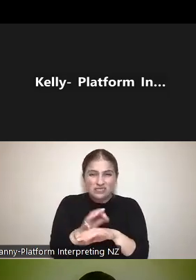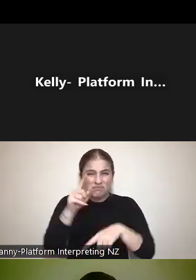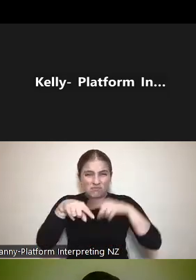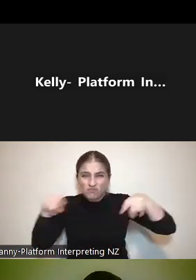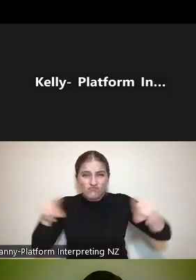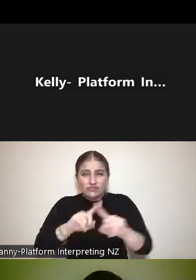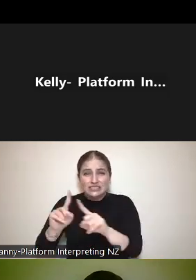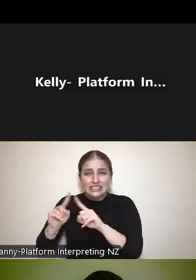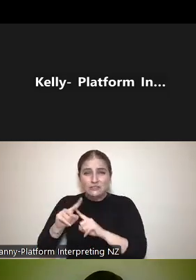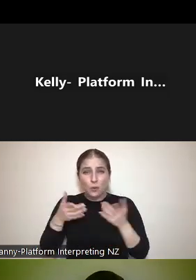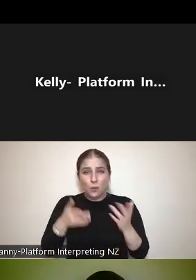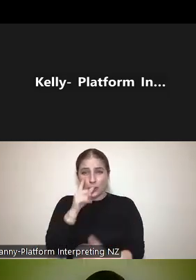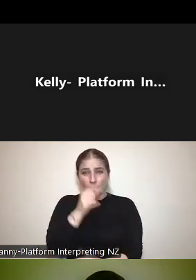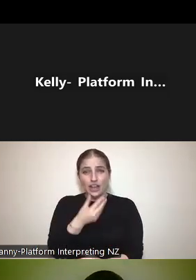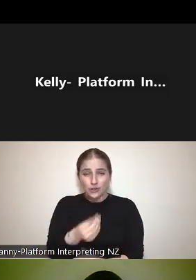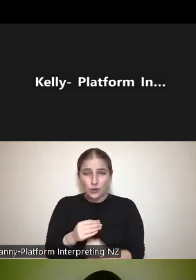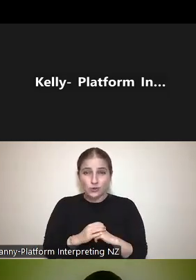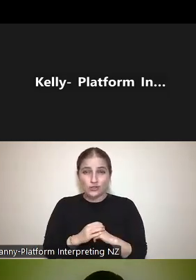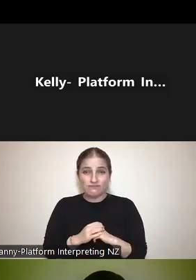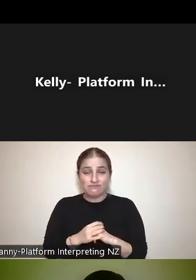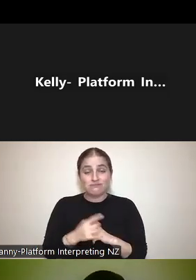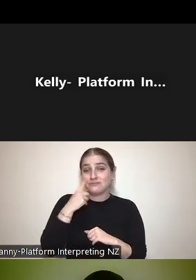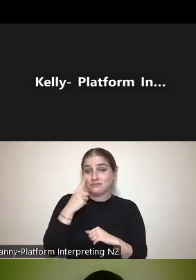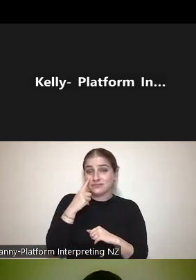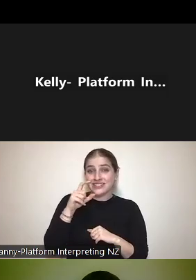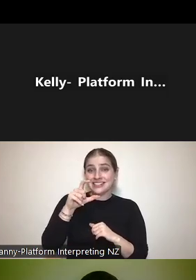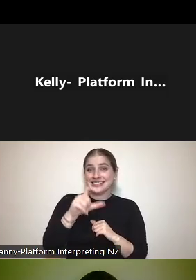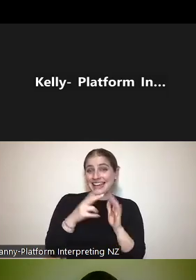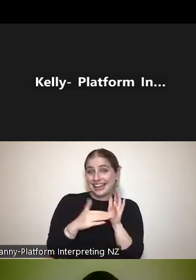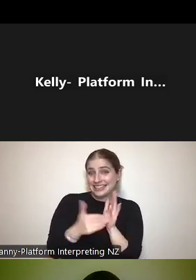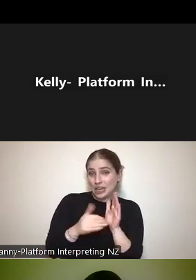again, on their website, they'll have that information, and check that out.